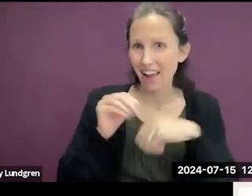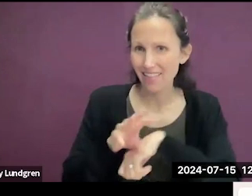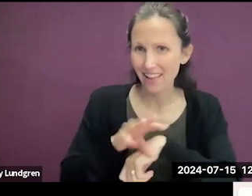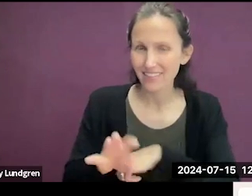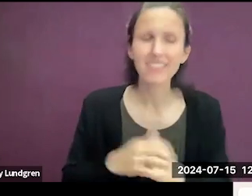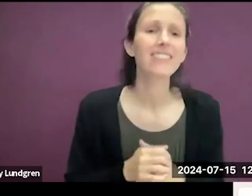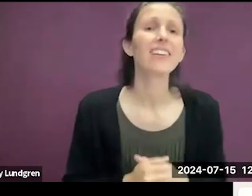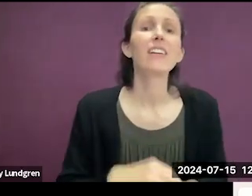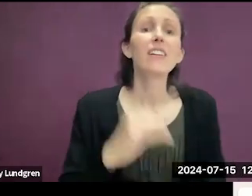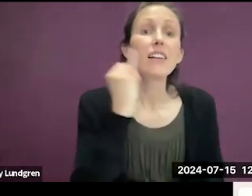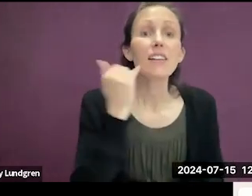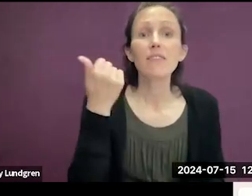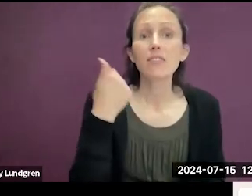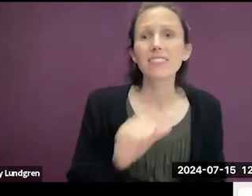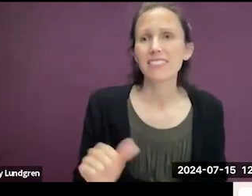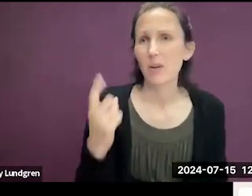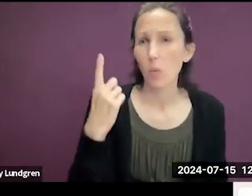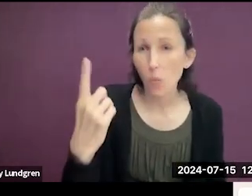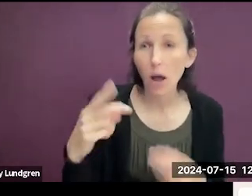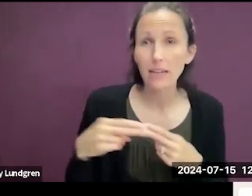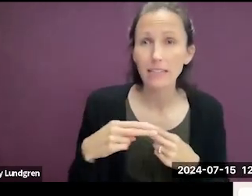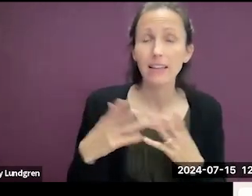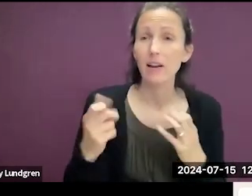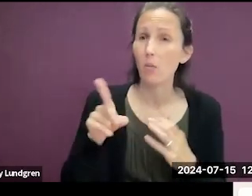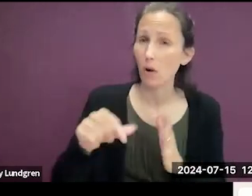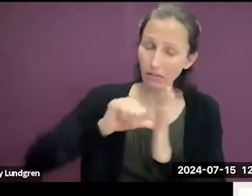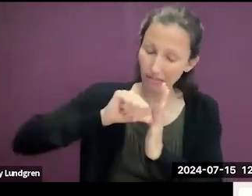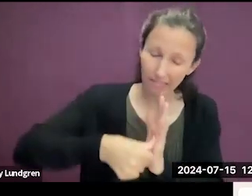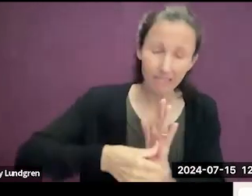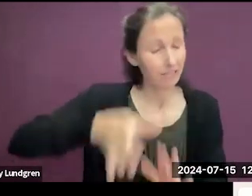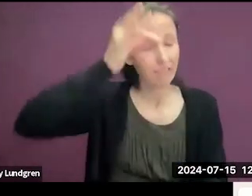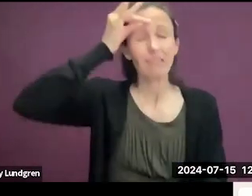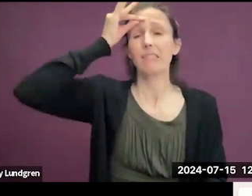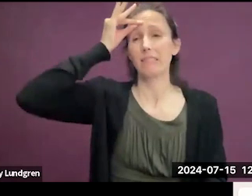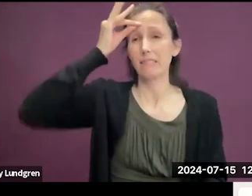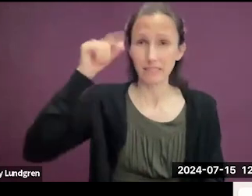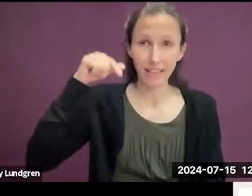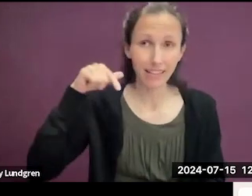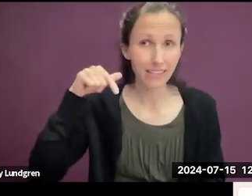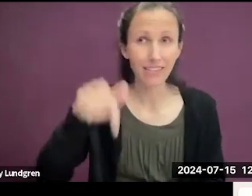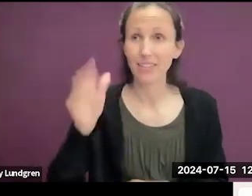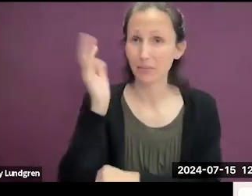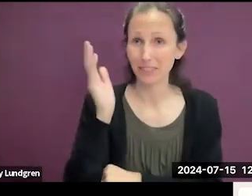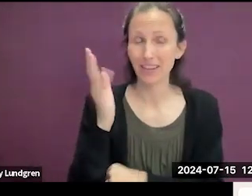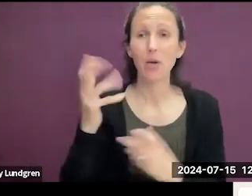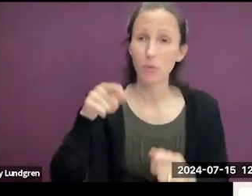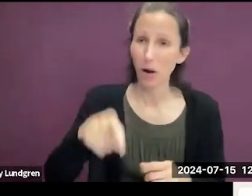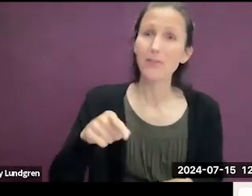So if there's any one slide that I really want you to pay attention to during our presentation today, it's this one.